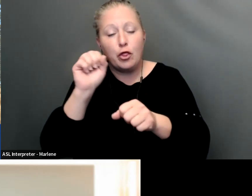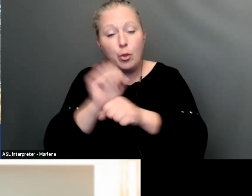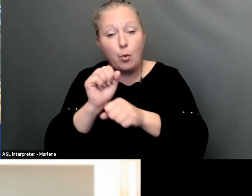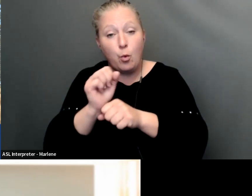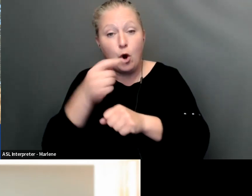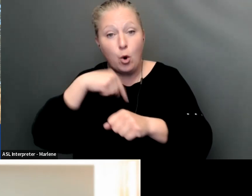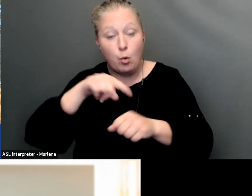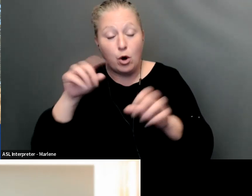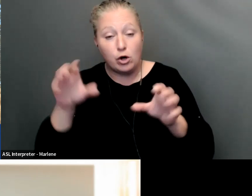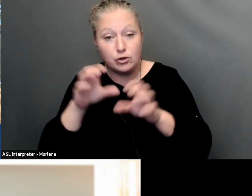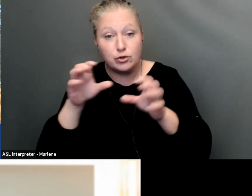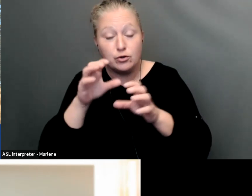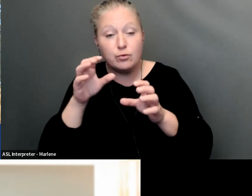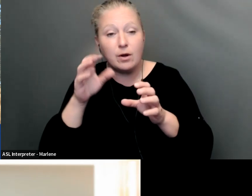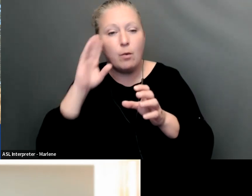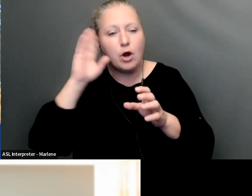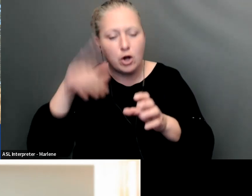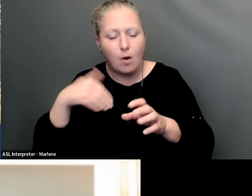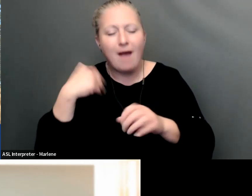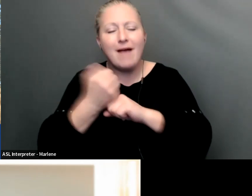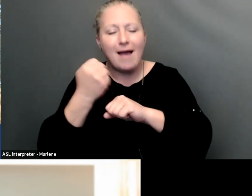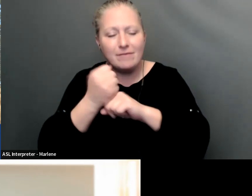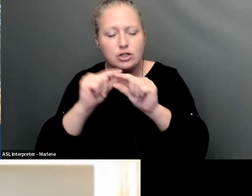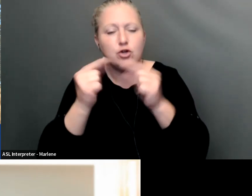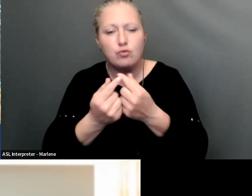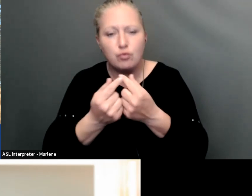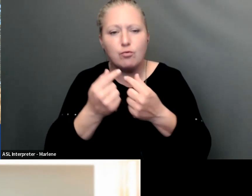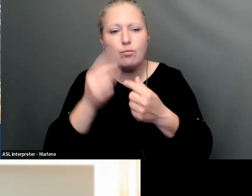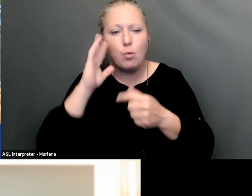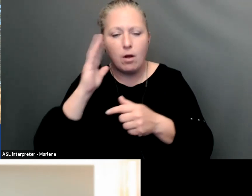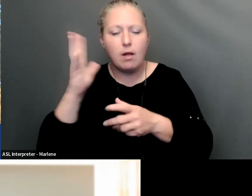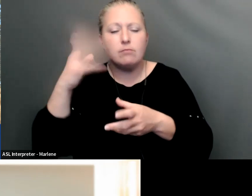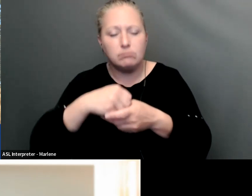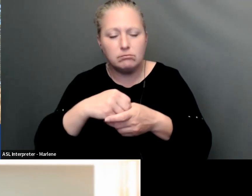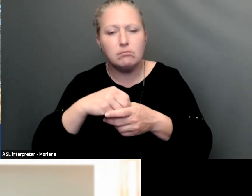this we know that there are advocacy groups that are going to be a part of this coalition